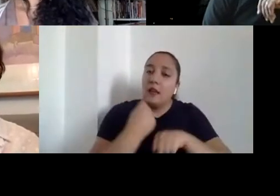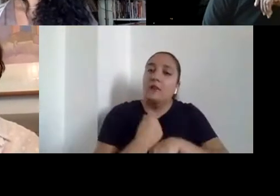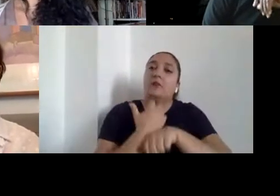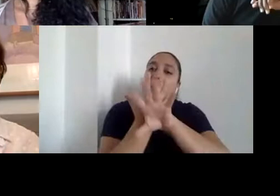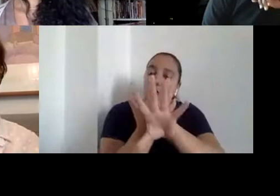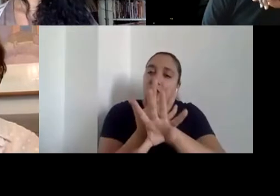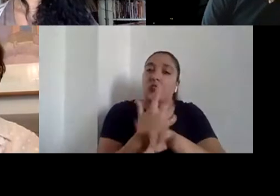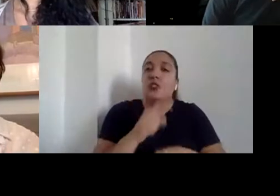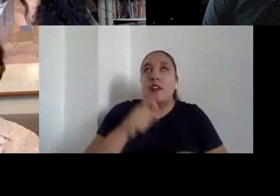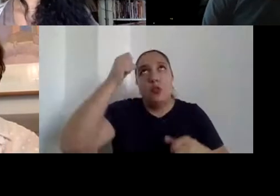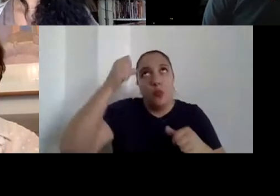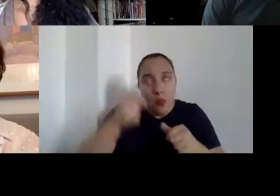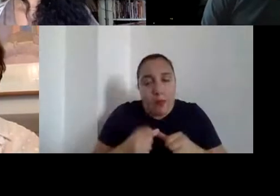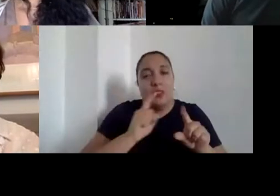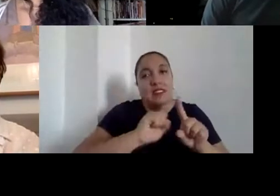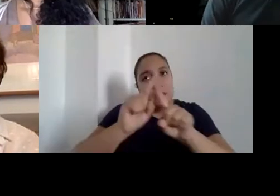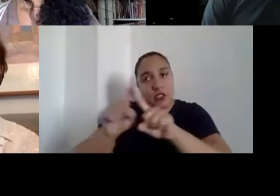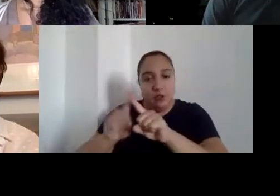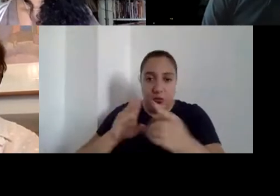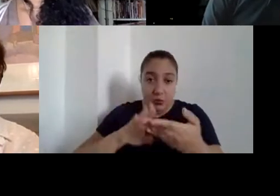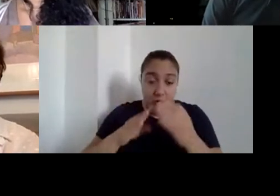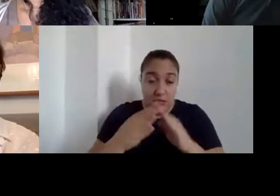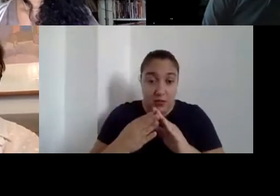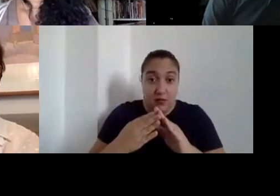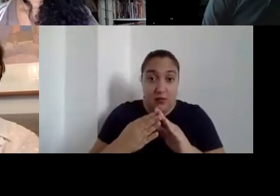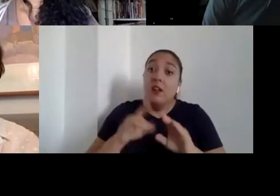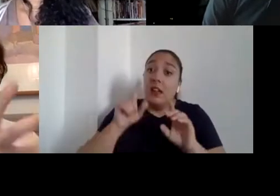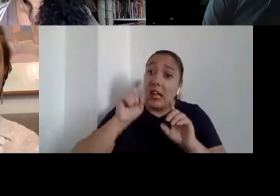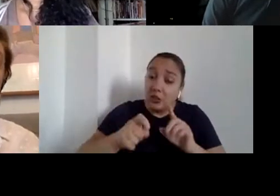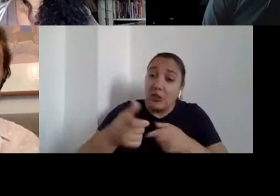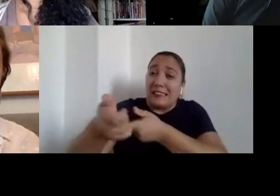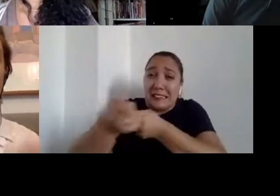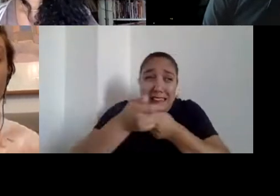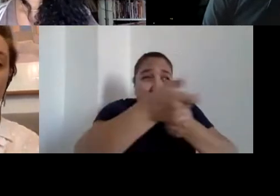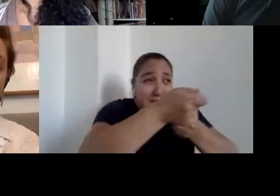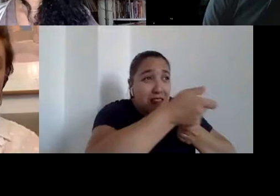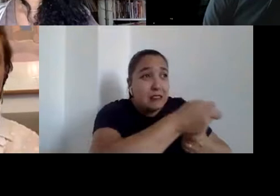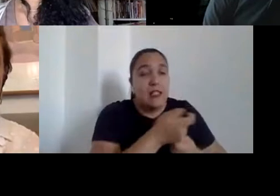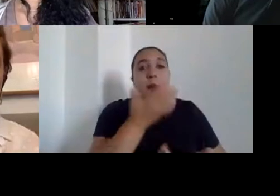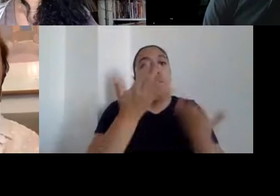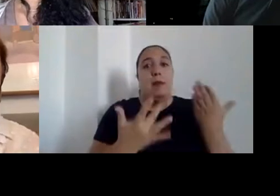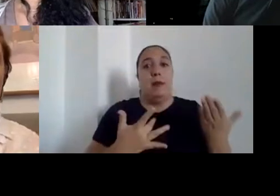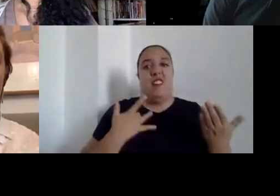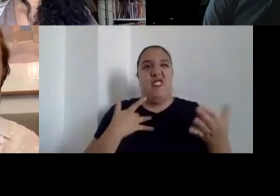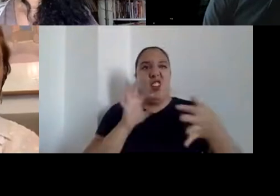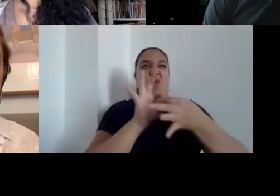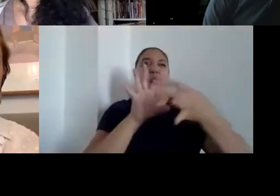communities and hold them close and so while we feel far from one another, we do have neighbors